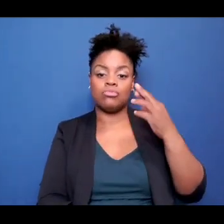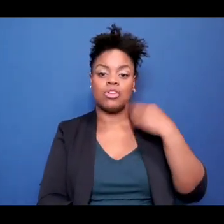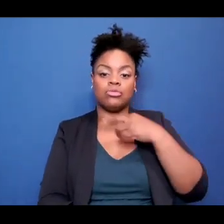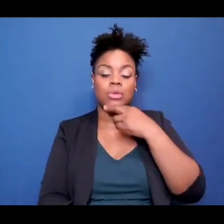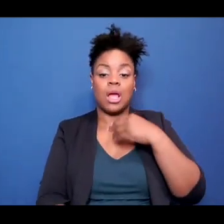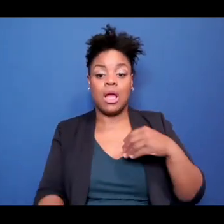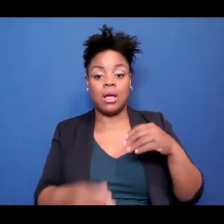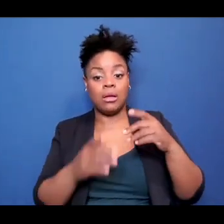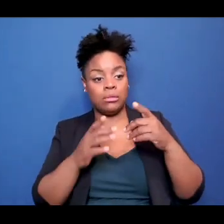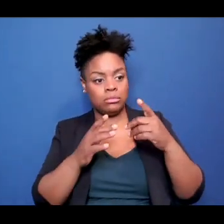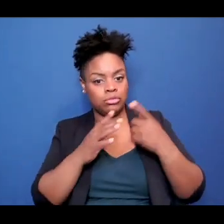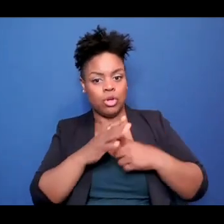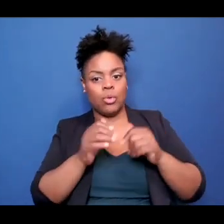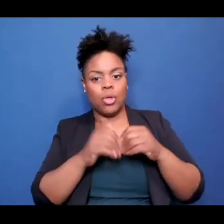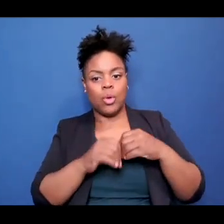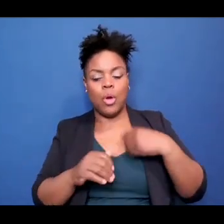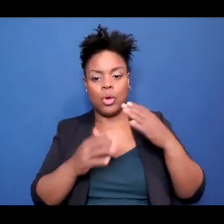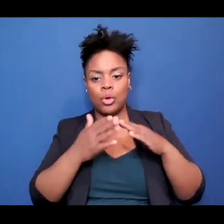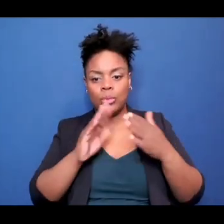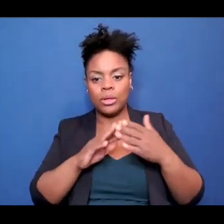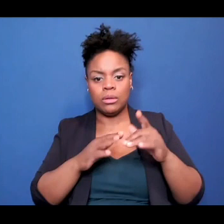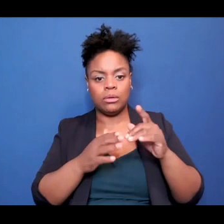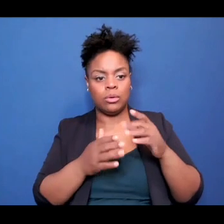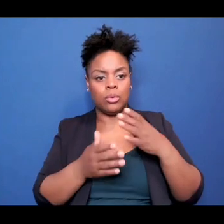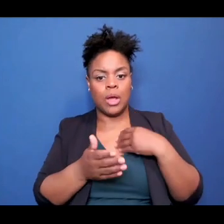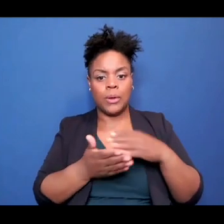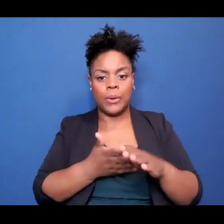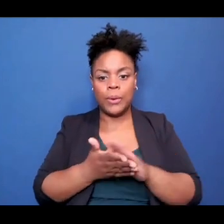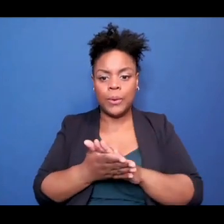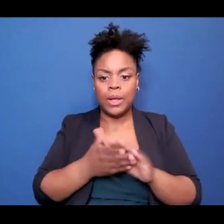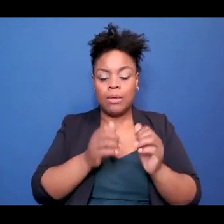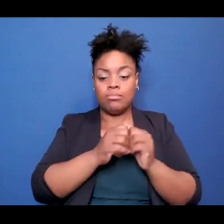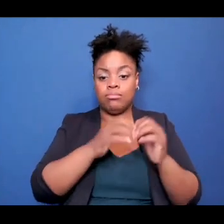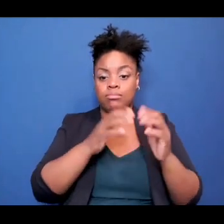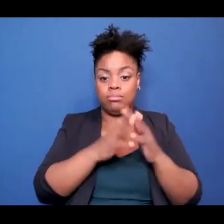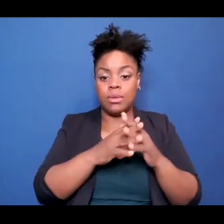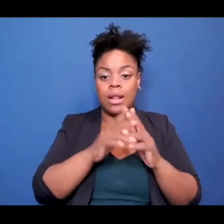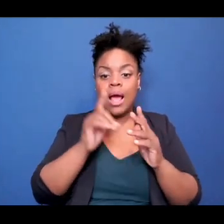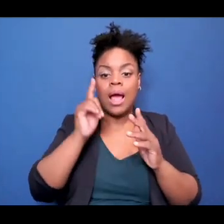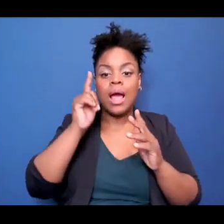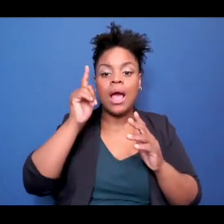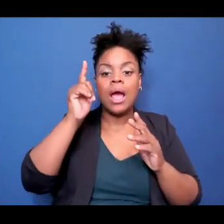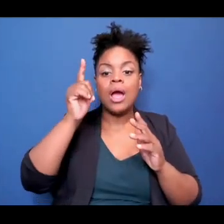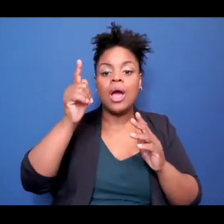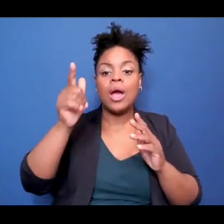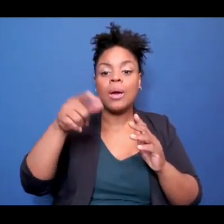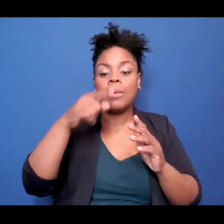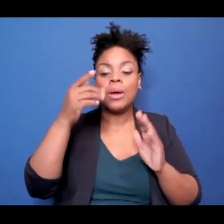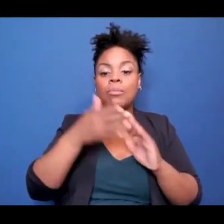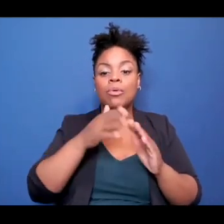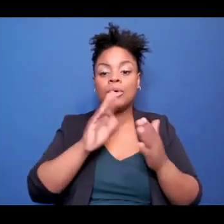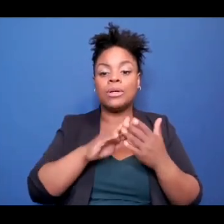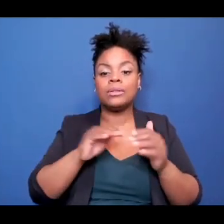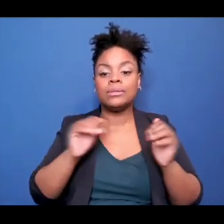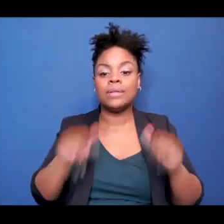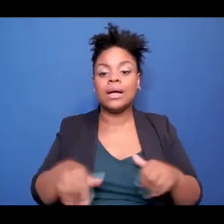ED WHITENESS, IMPLIED RACIAL PURITY. DECADES PASSED BEFORE THE INDUSTRY REALIZED THAT BLACK CONSUMERS WERE AN UNTAPPED